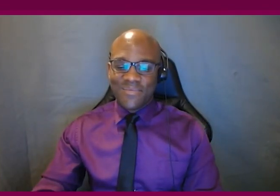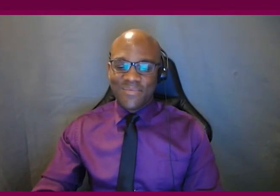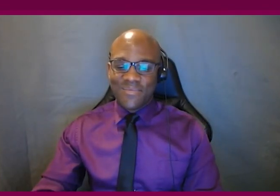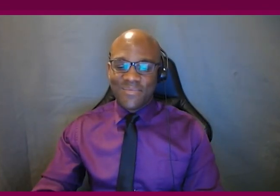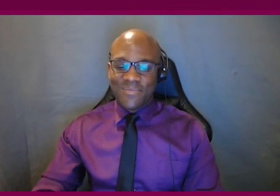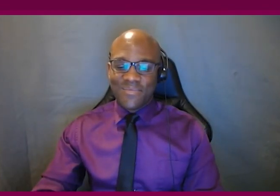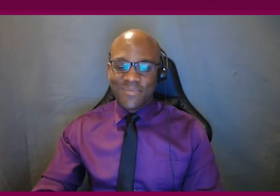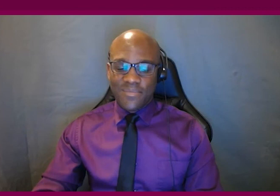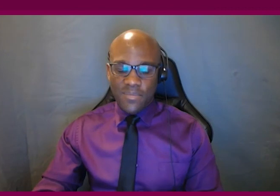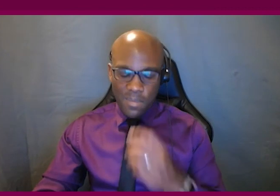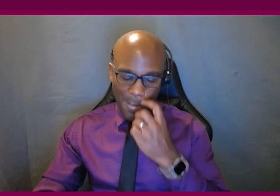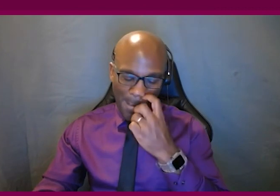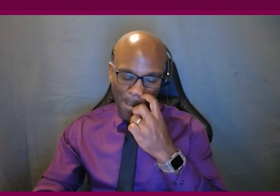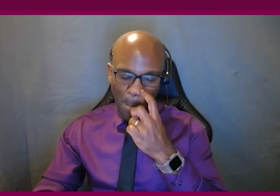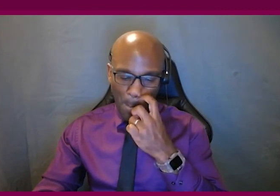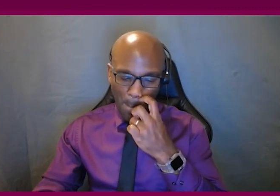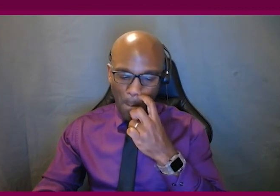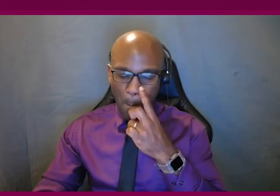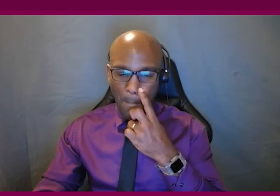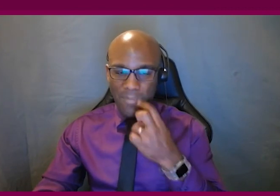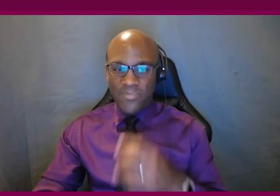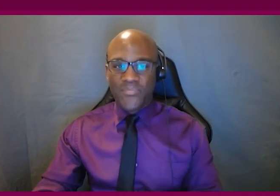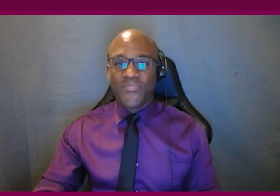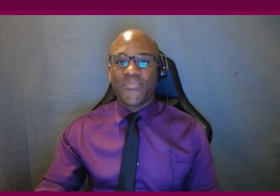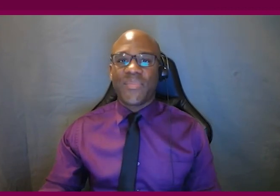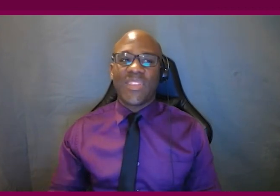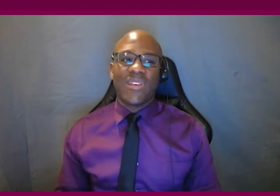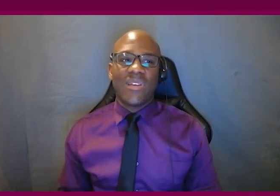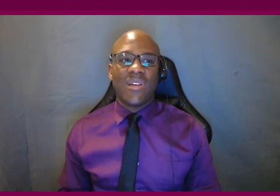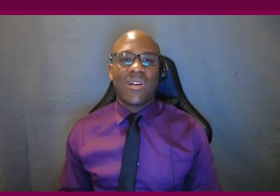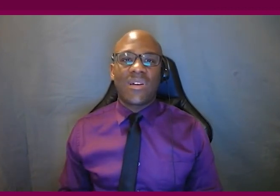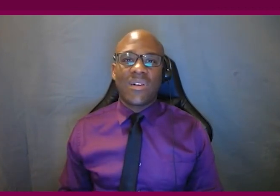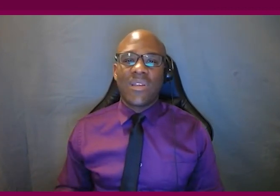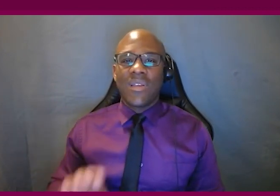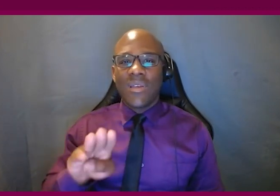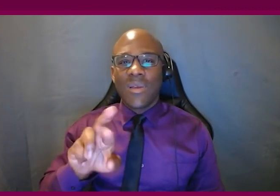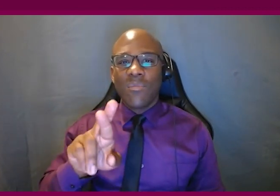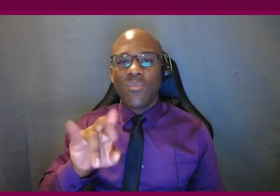Her unique expertise of having the lived experience as a person with a disability and being so